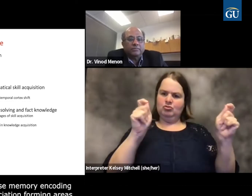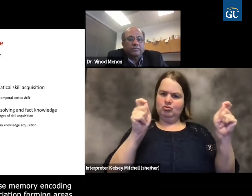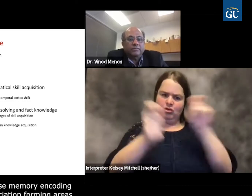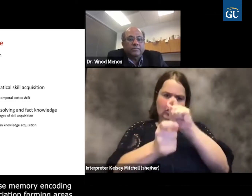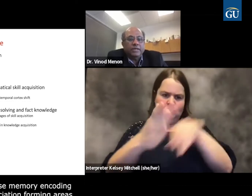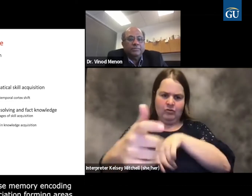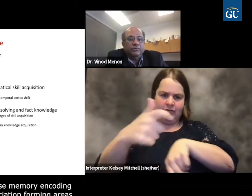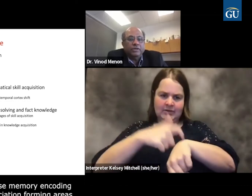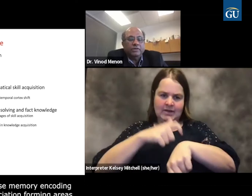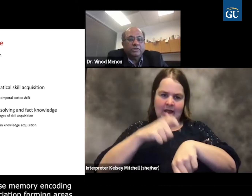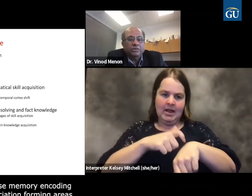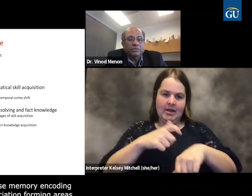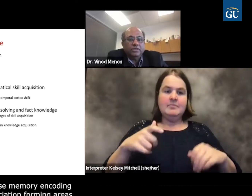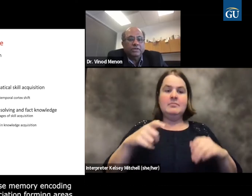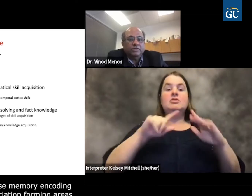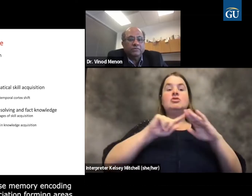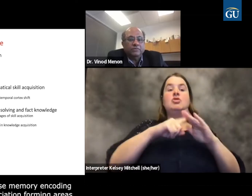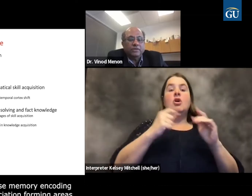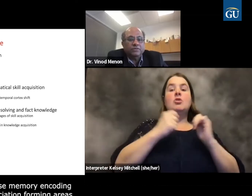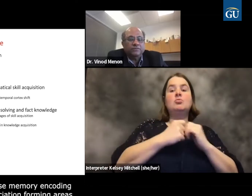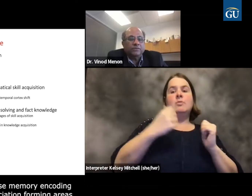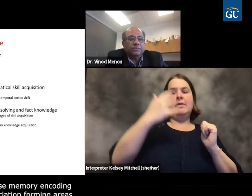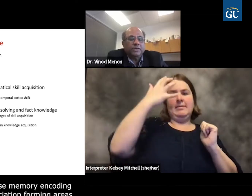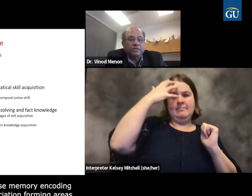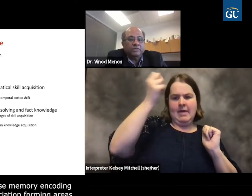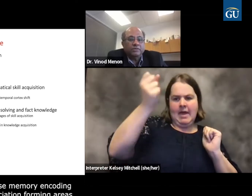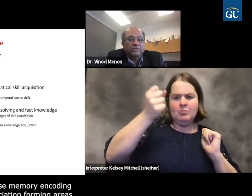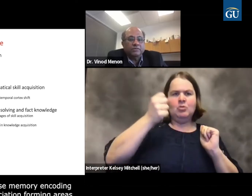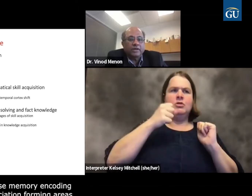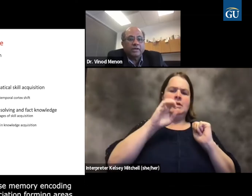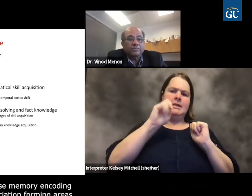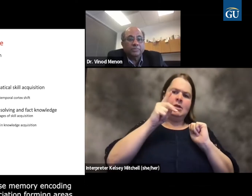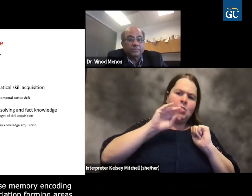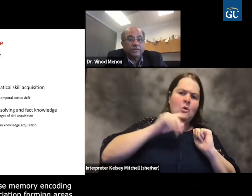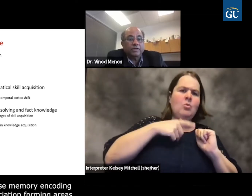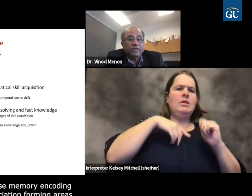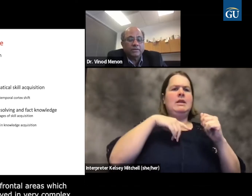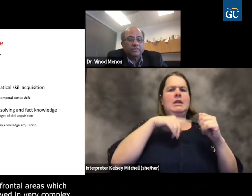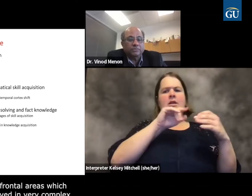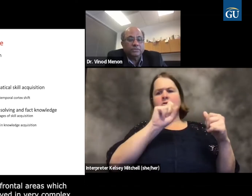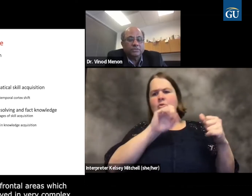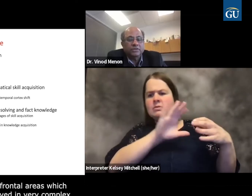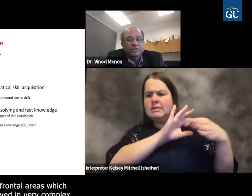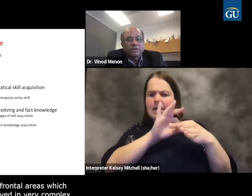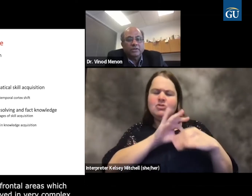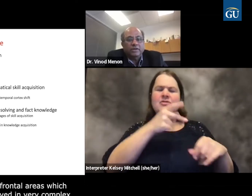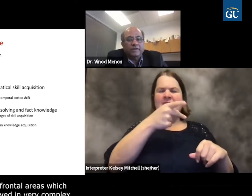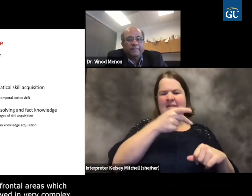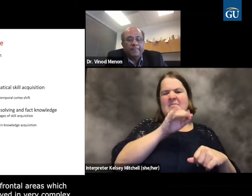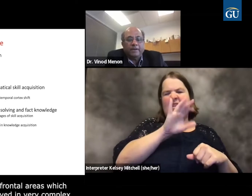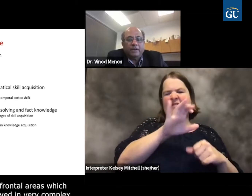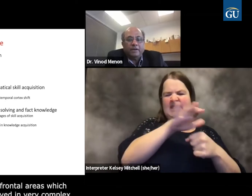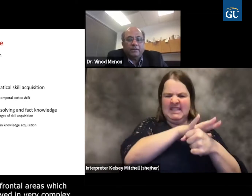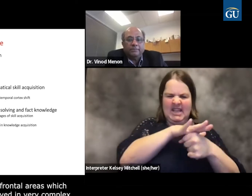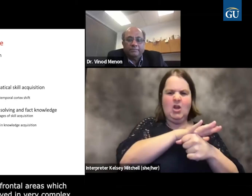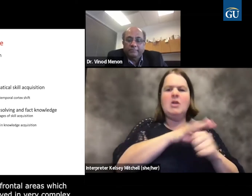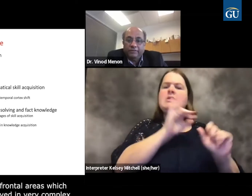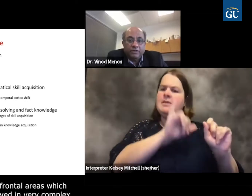these uh memory encoding and association farming